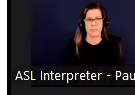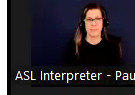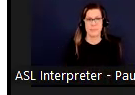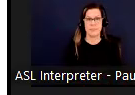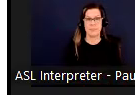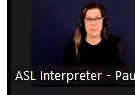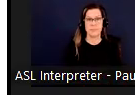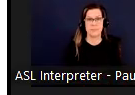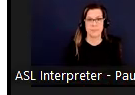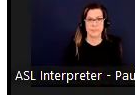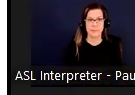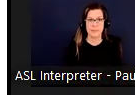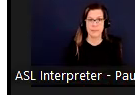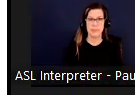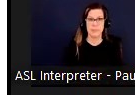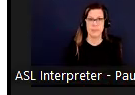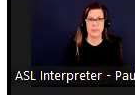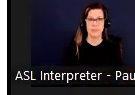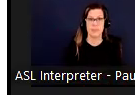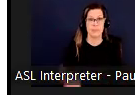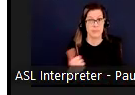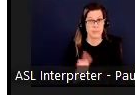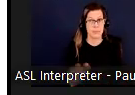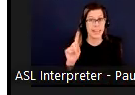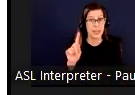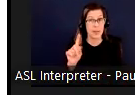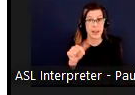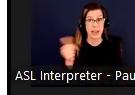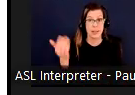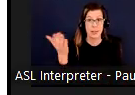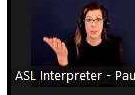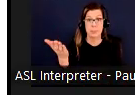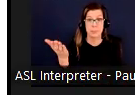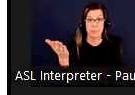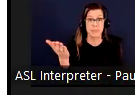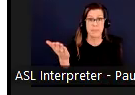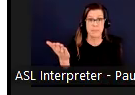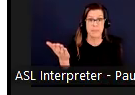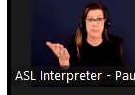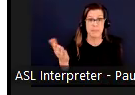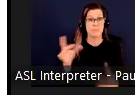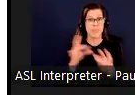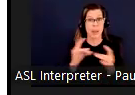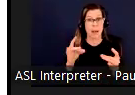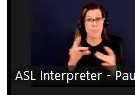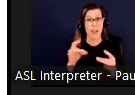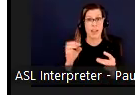Any anyone else like to share some comments on these before we move on?